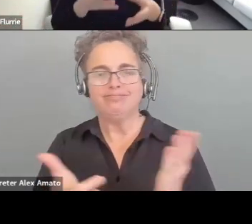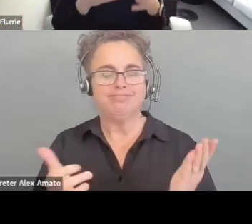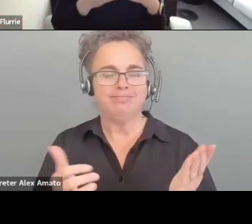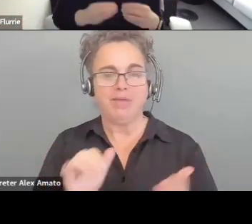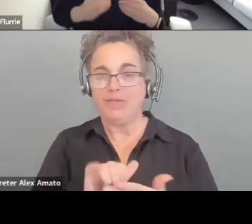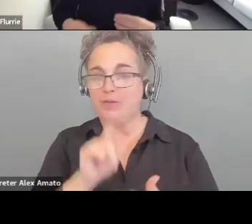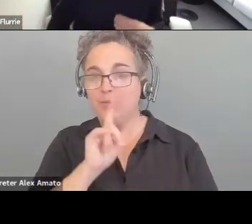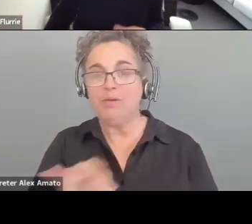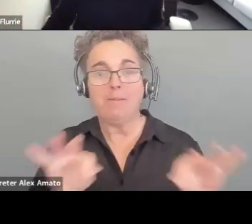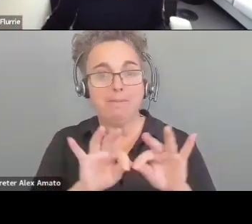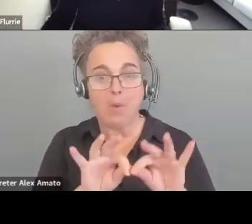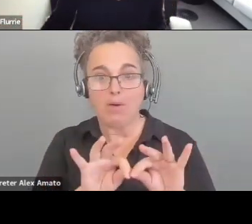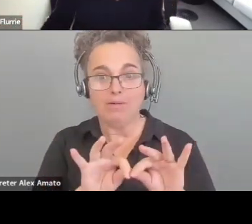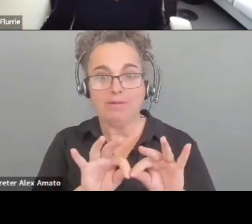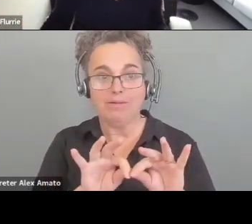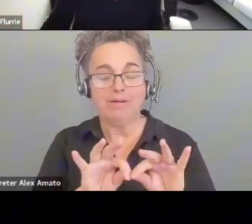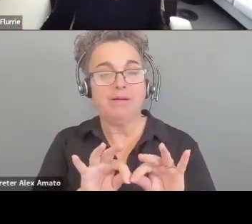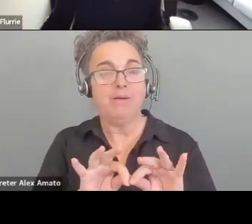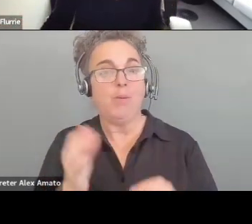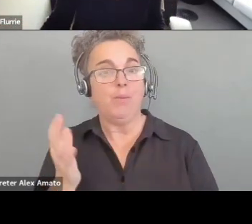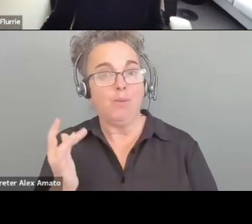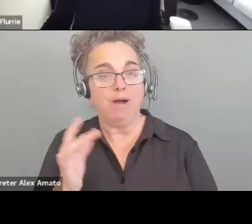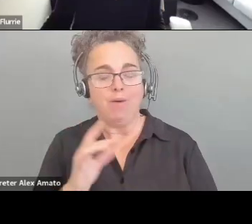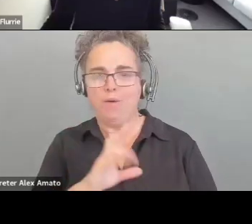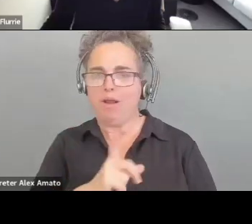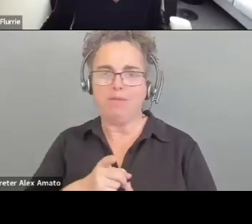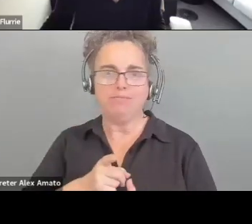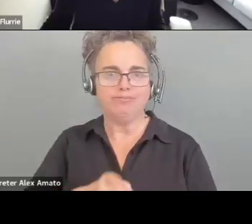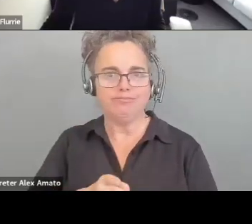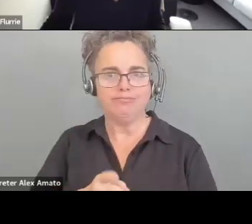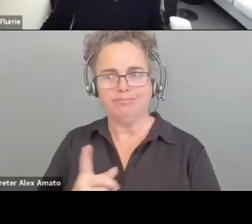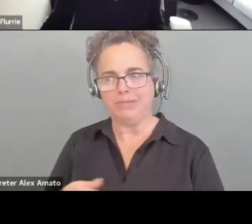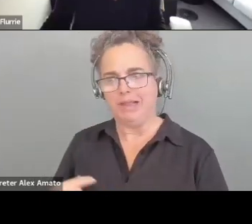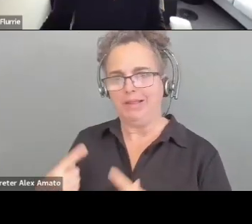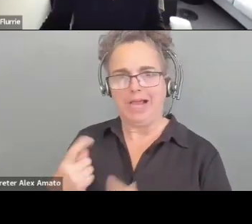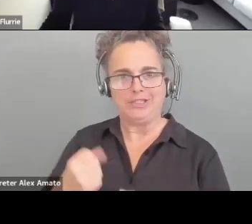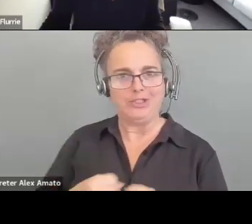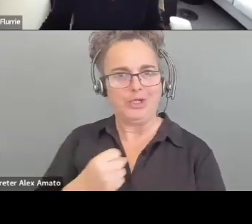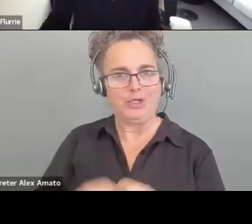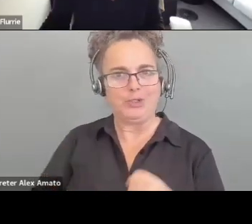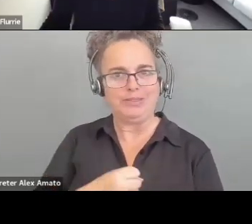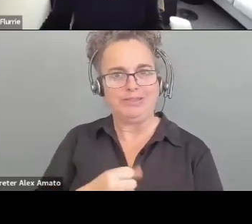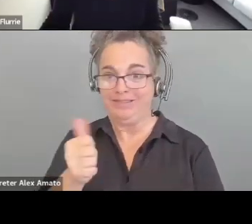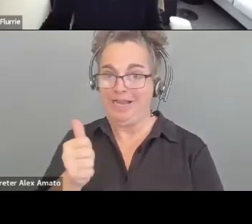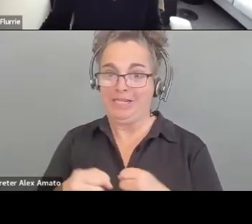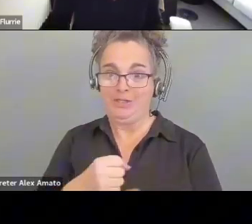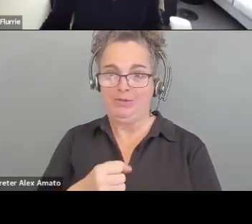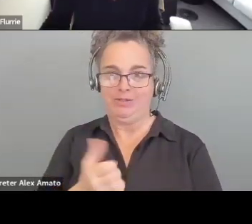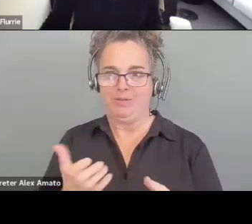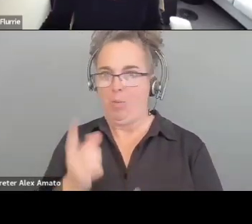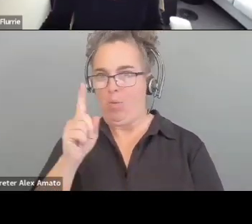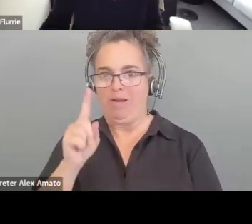as I boil back down to where I've spent the last years, the last 10 years decade of my life,